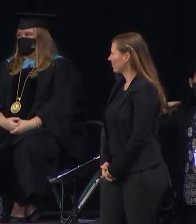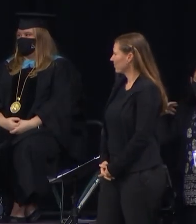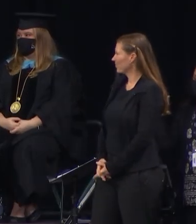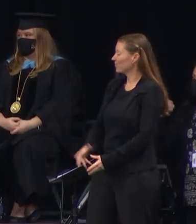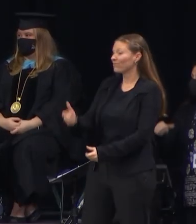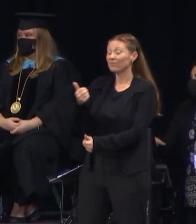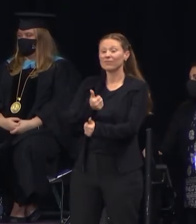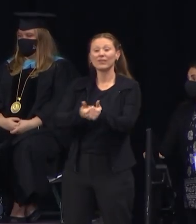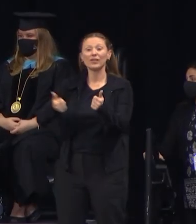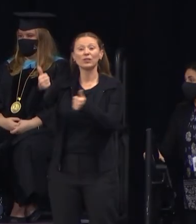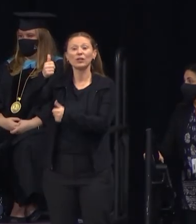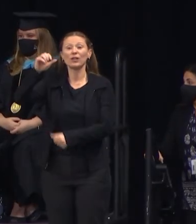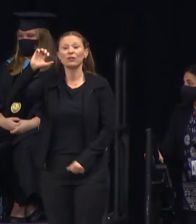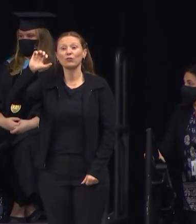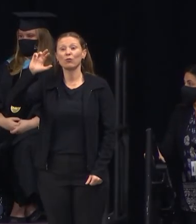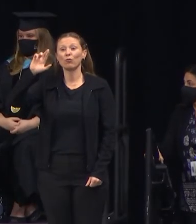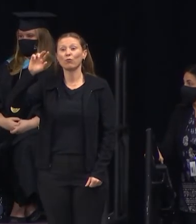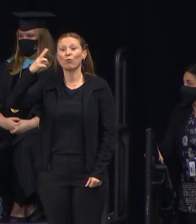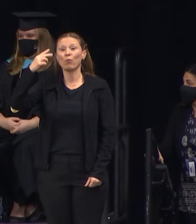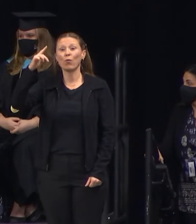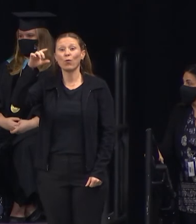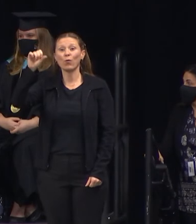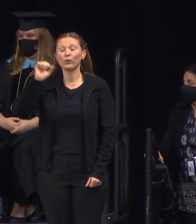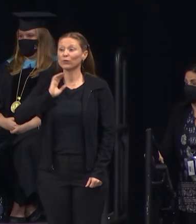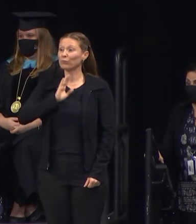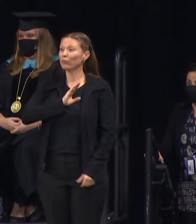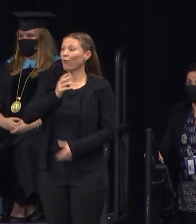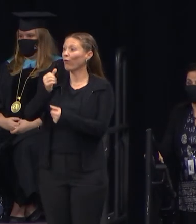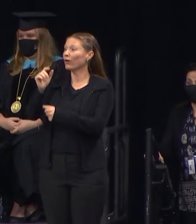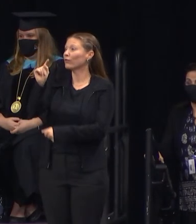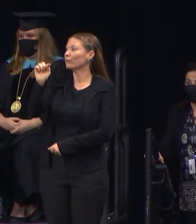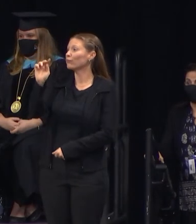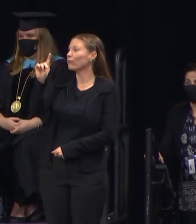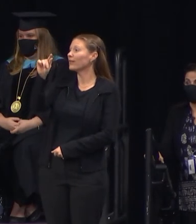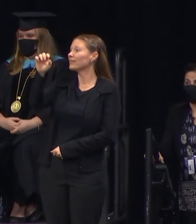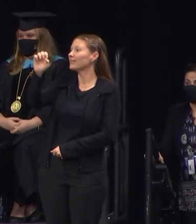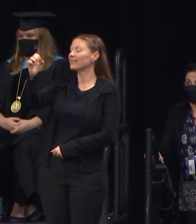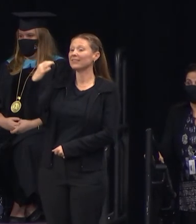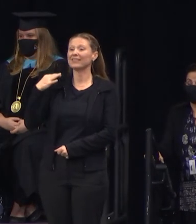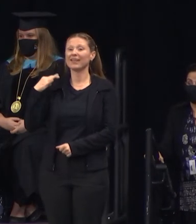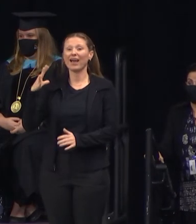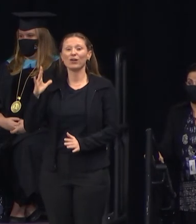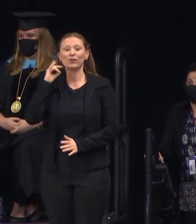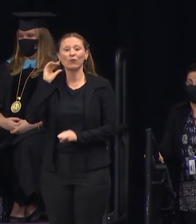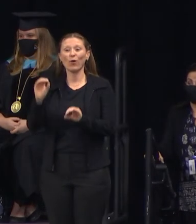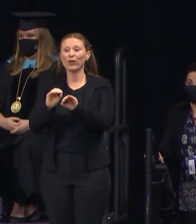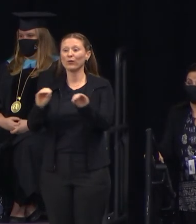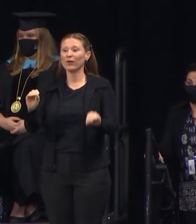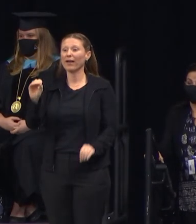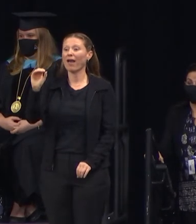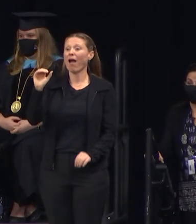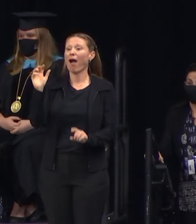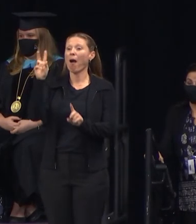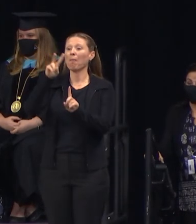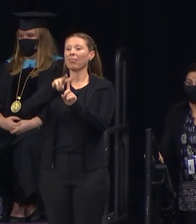Chancellor Rhodes, Board of Trustees, I would like to present the candidates for the degree of Associate of Applied Science.